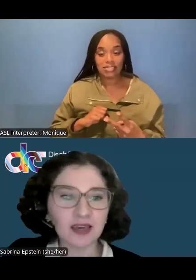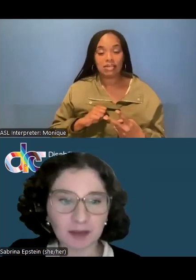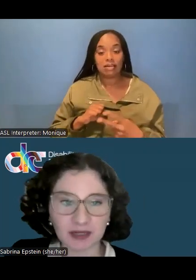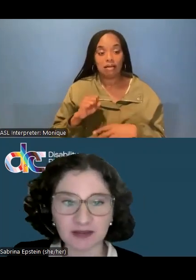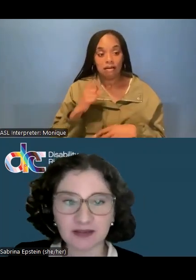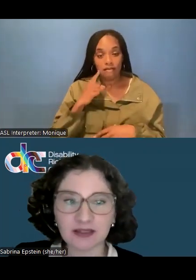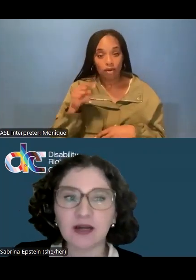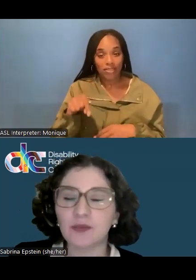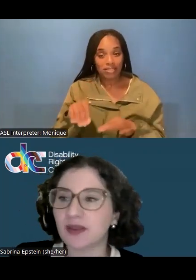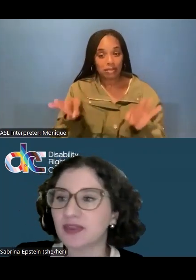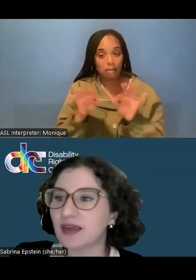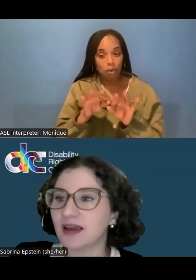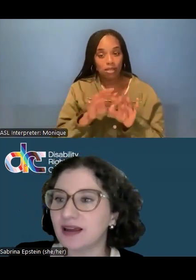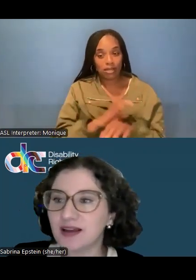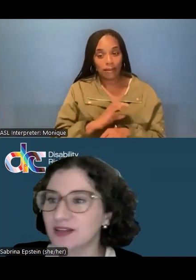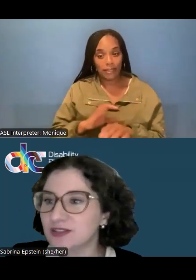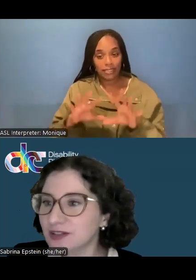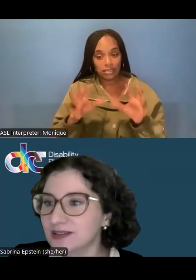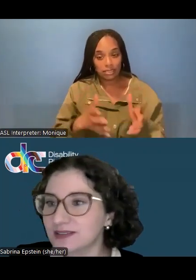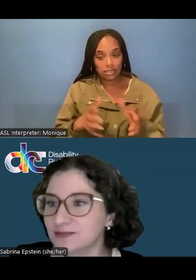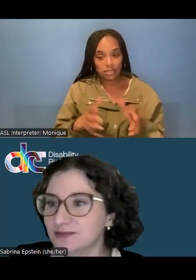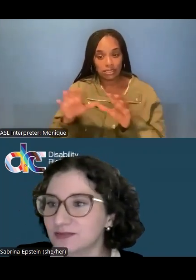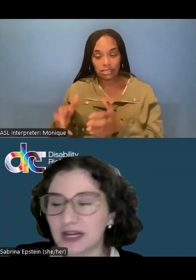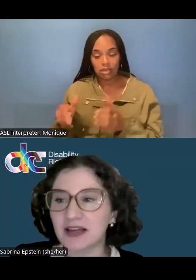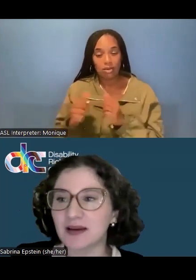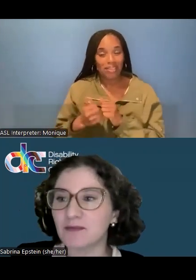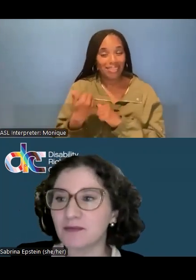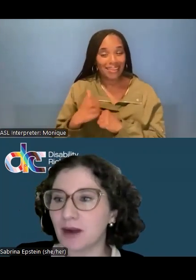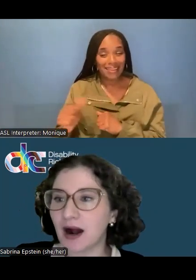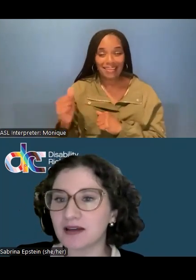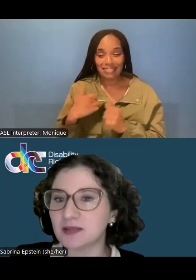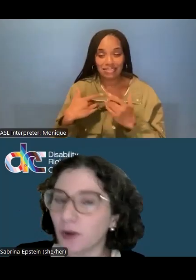committees with any concerns, any, support